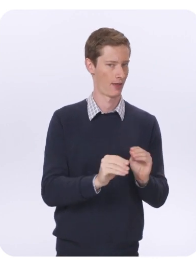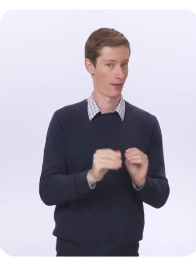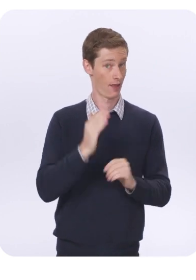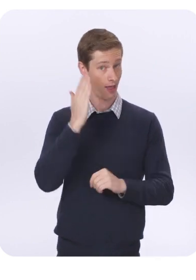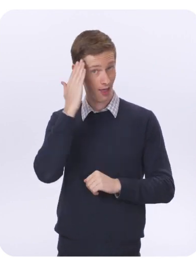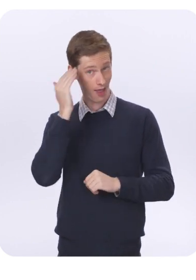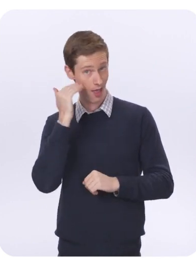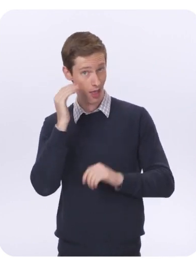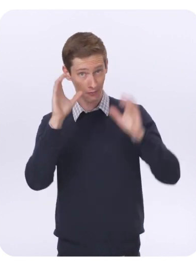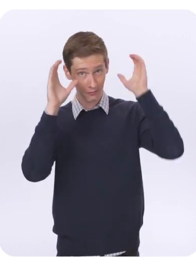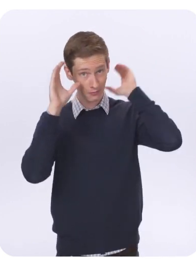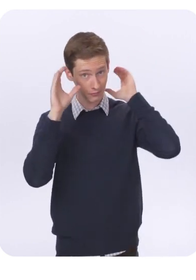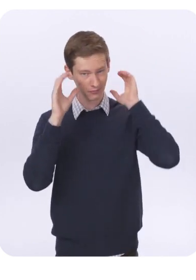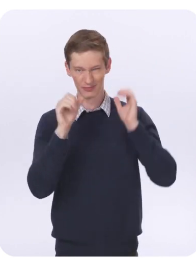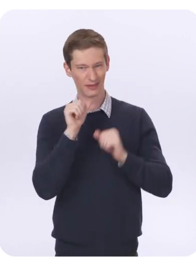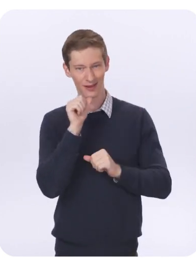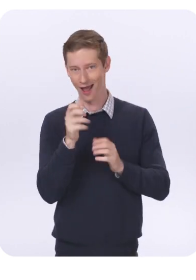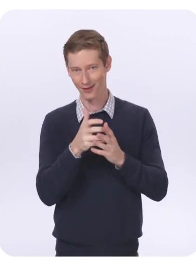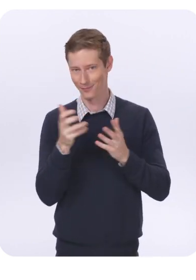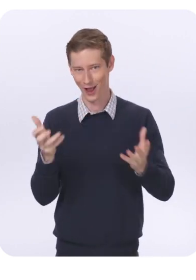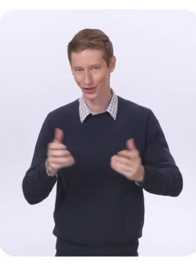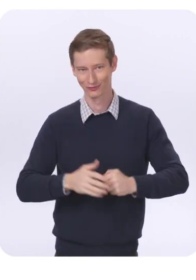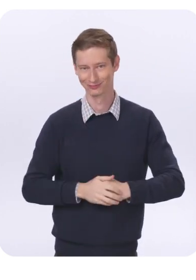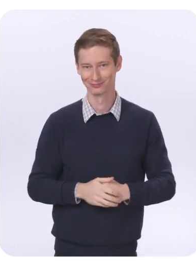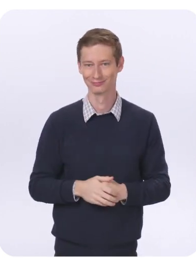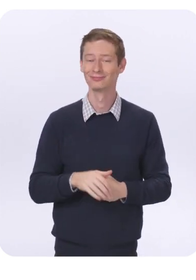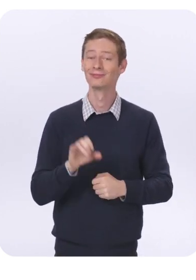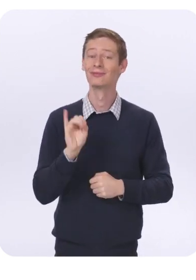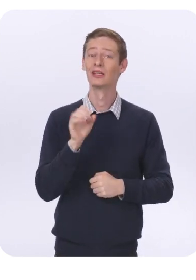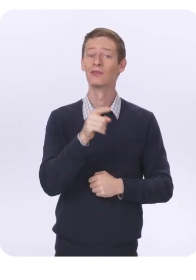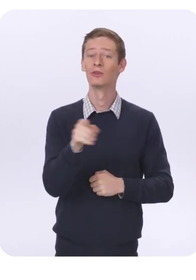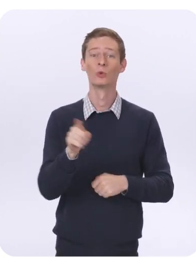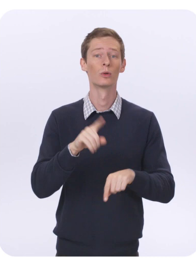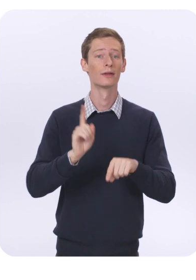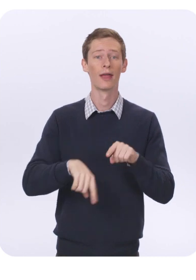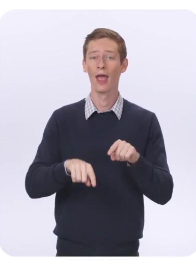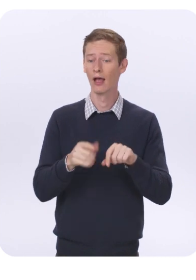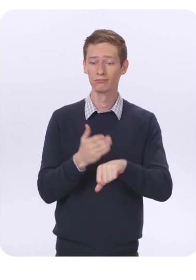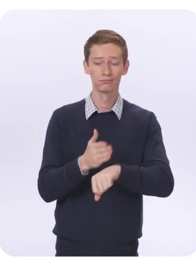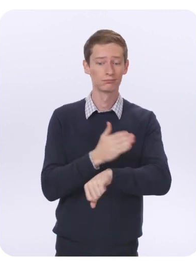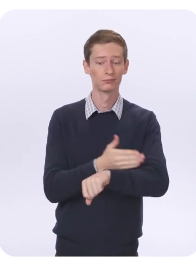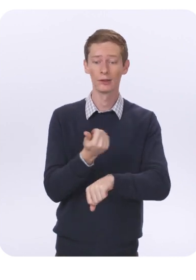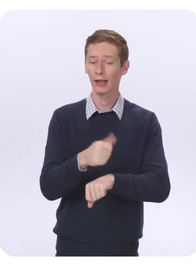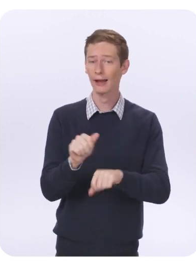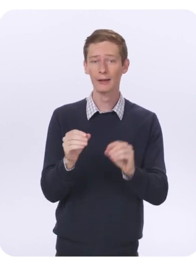If you’re not in a position to perform any more optimizations and you are still achieving that smooth frame rates,